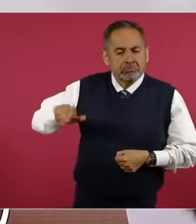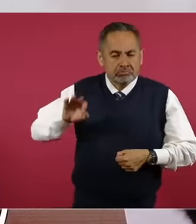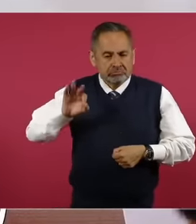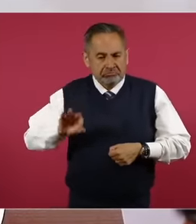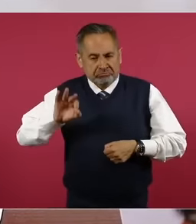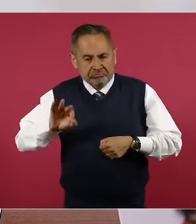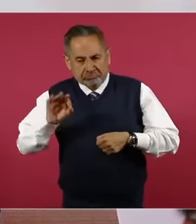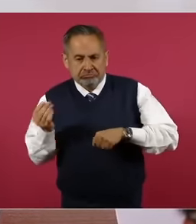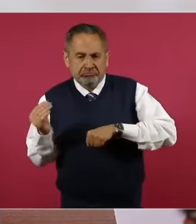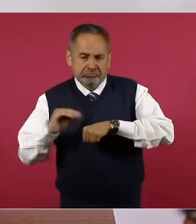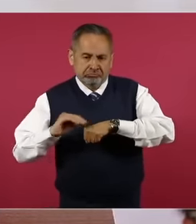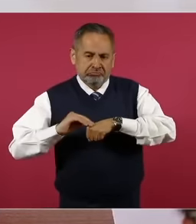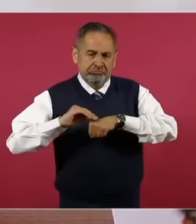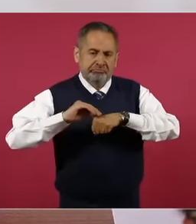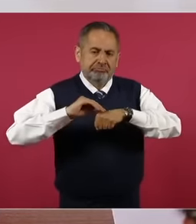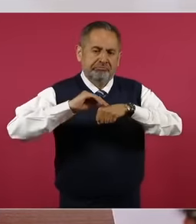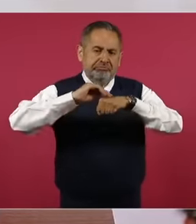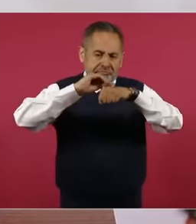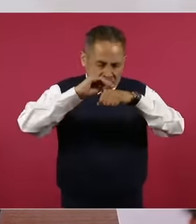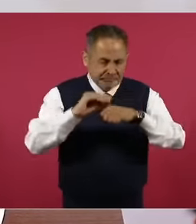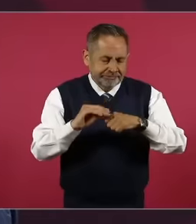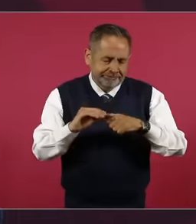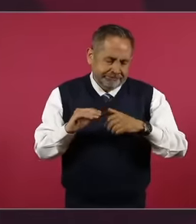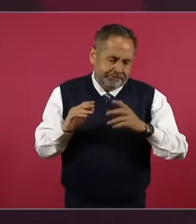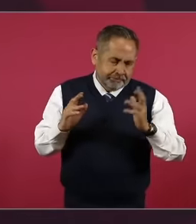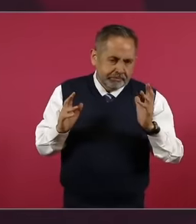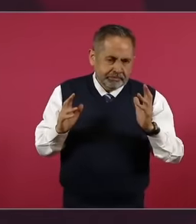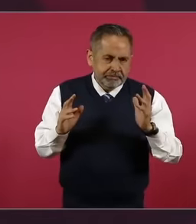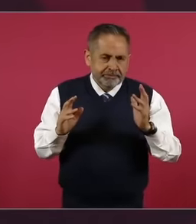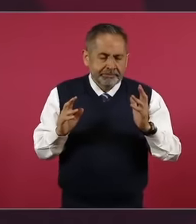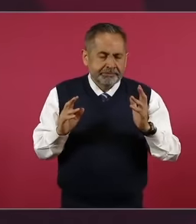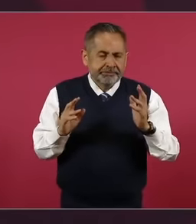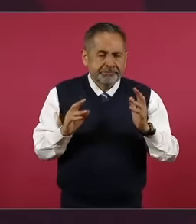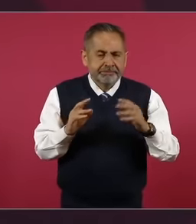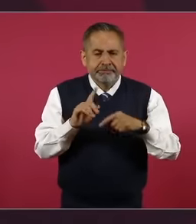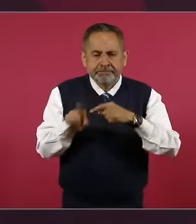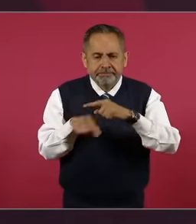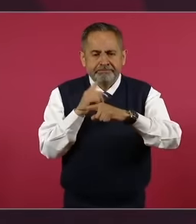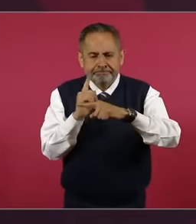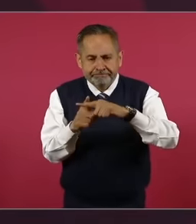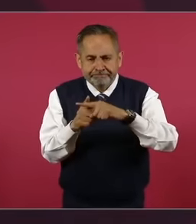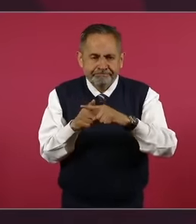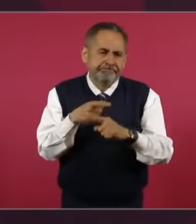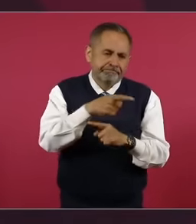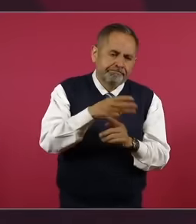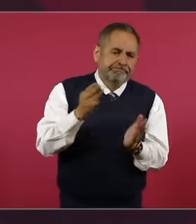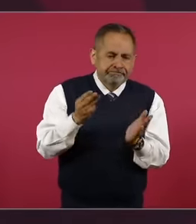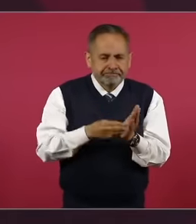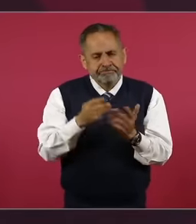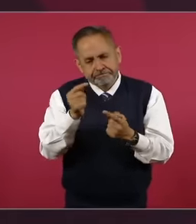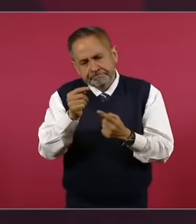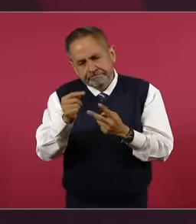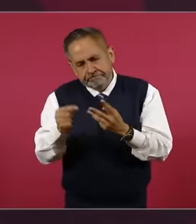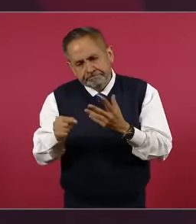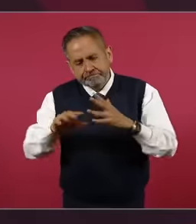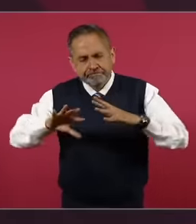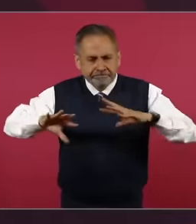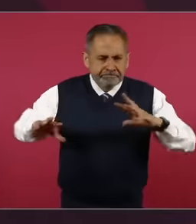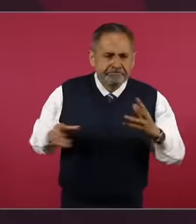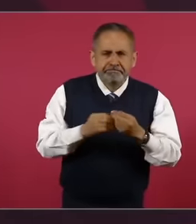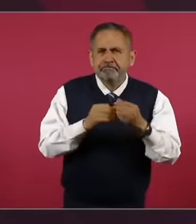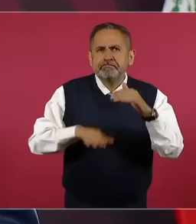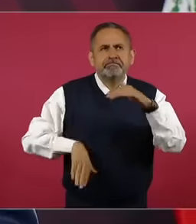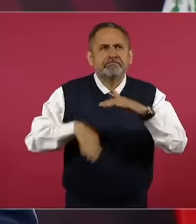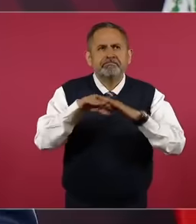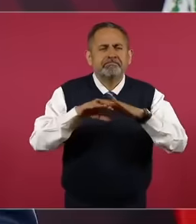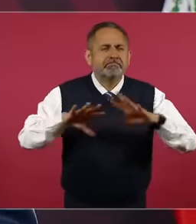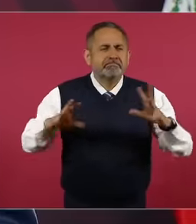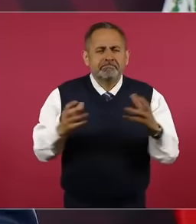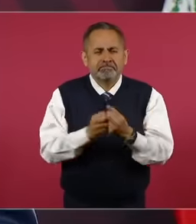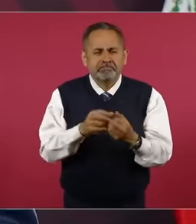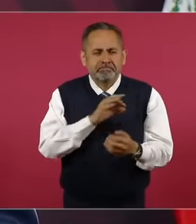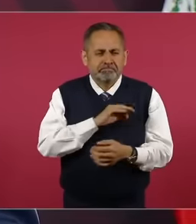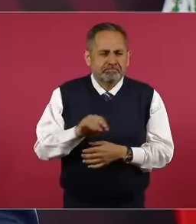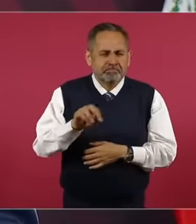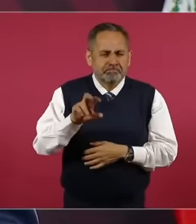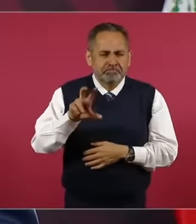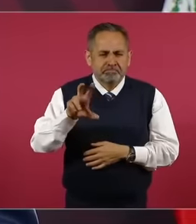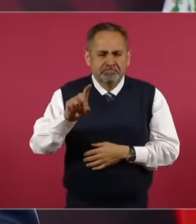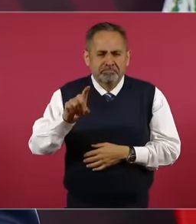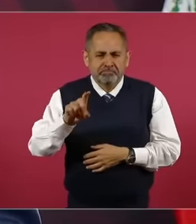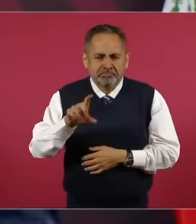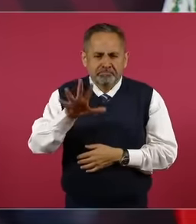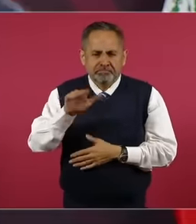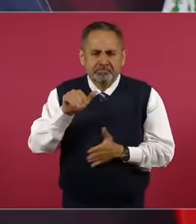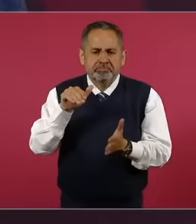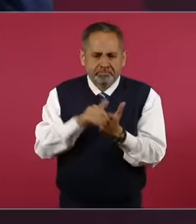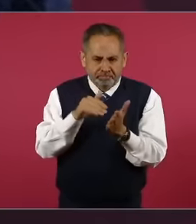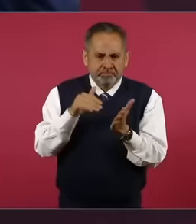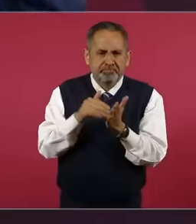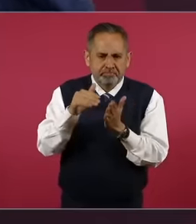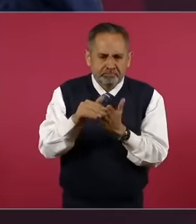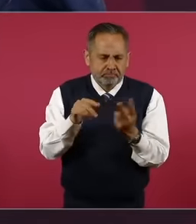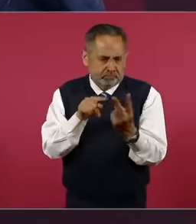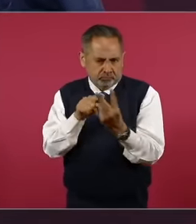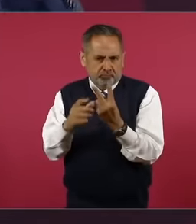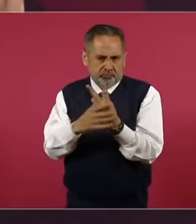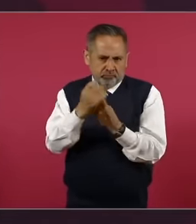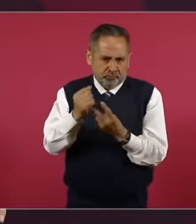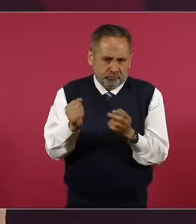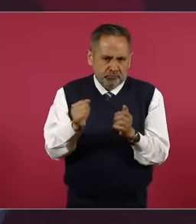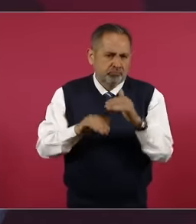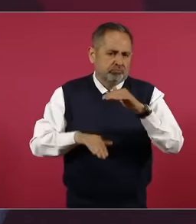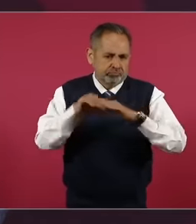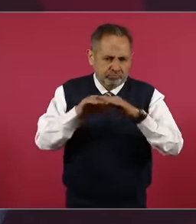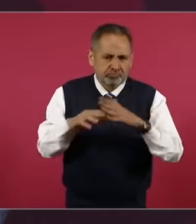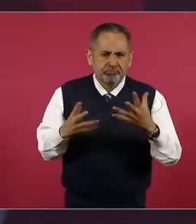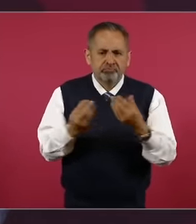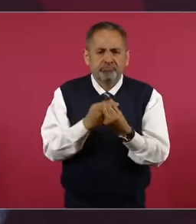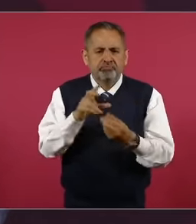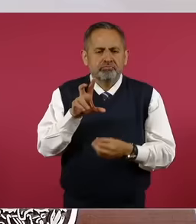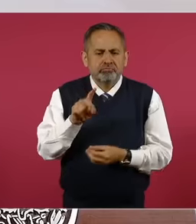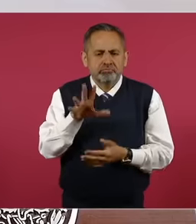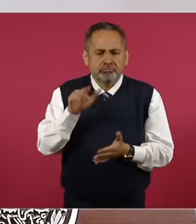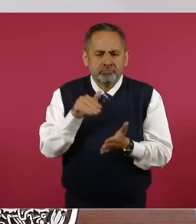eh eh added to it will reach like 3 5000 million is the two I have information that they have already